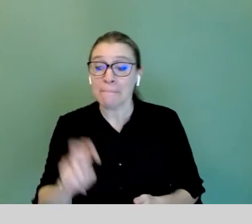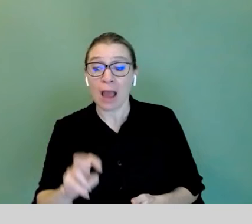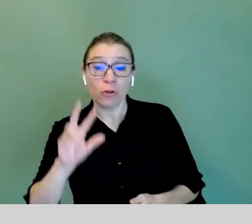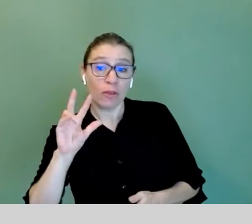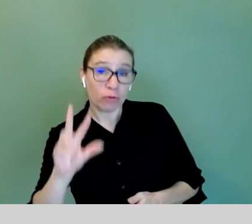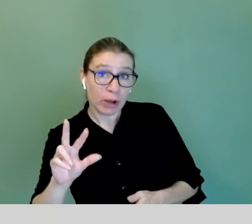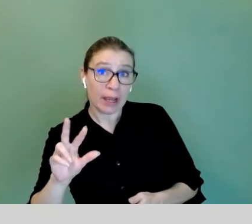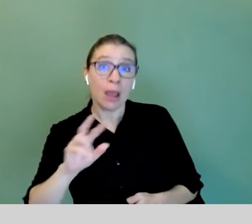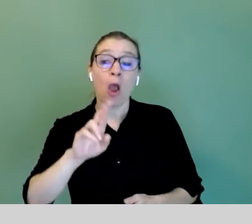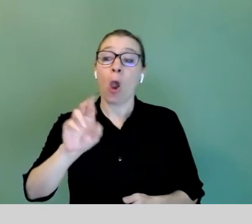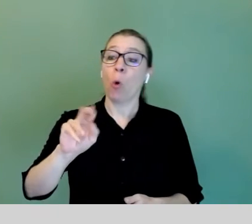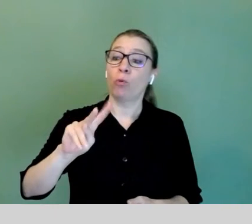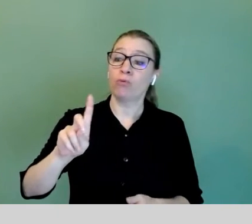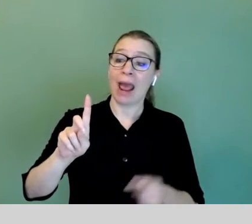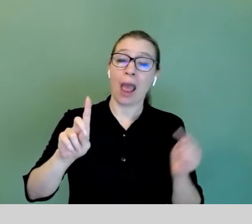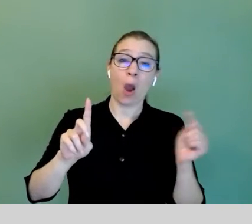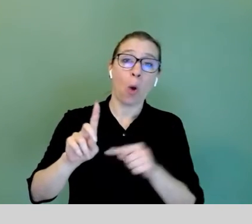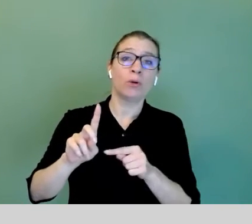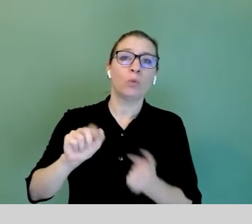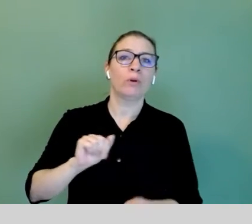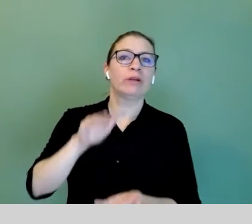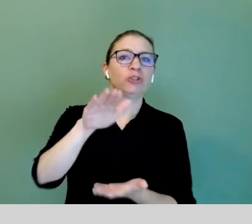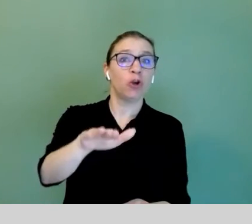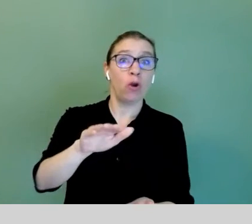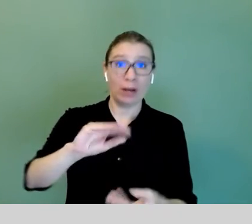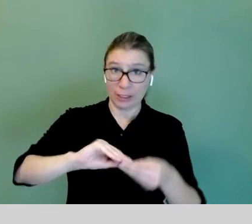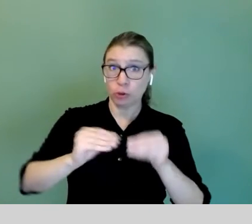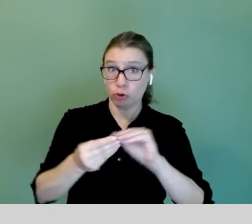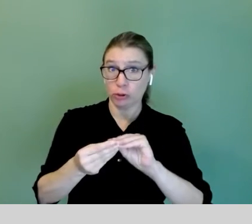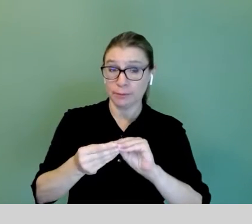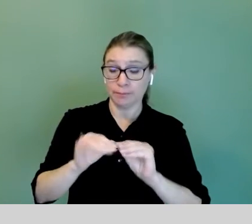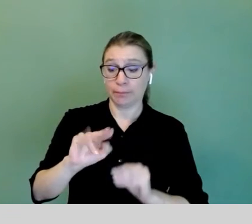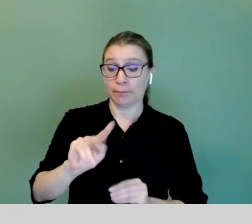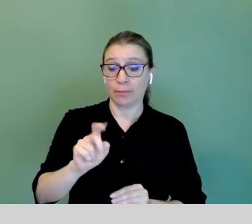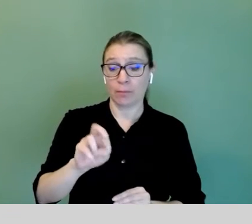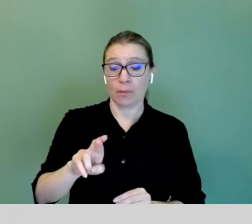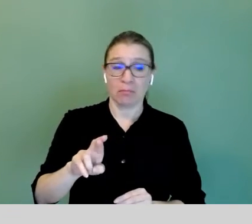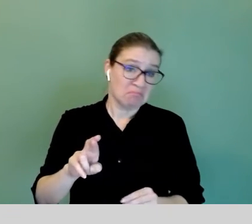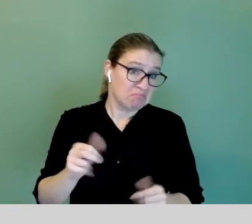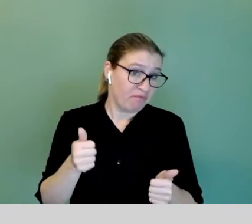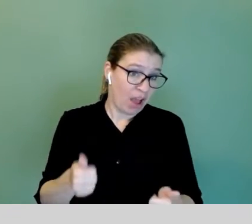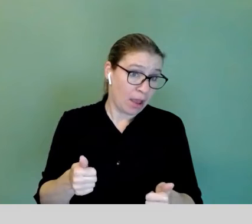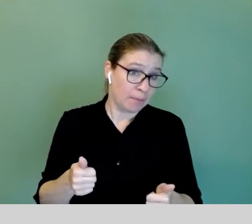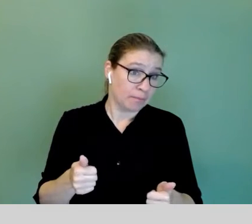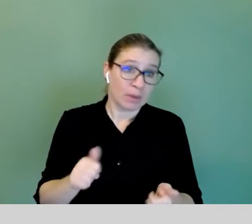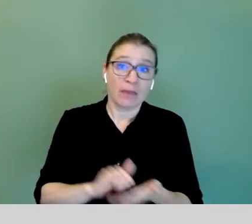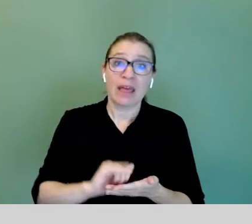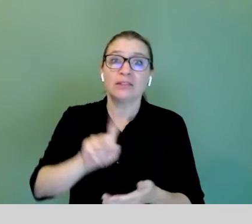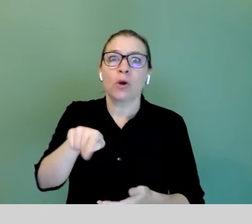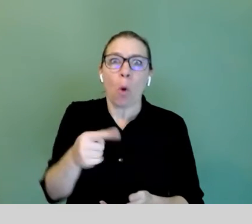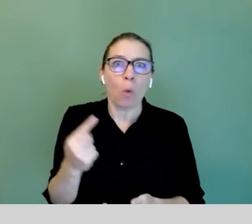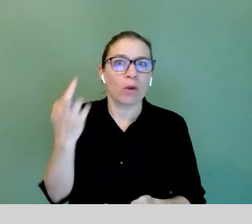that in Python 3, round x returns an integer. So that's fine.